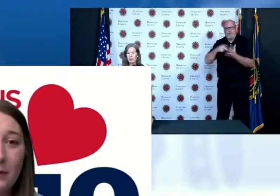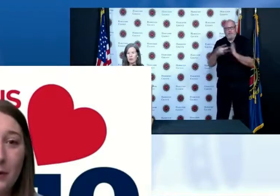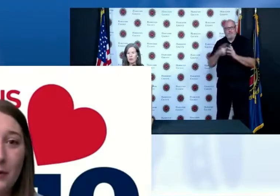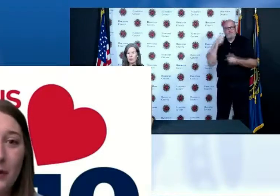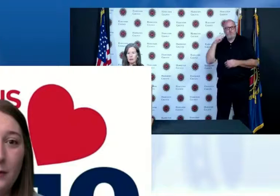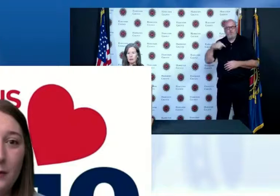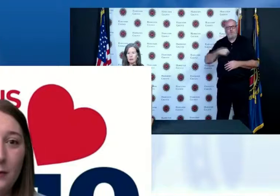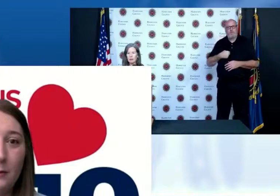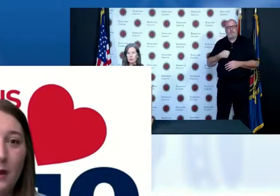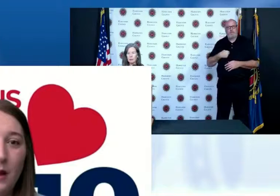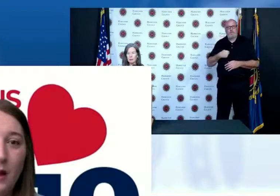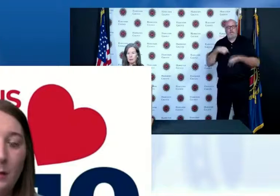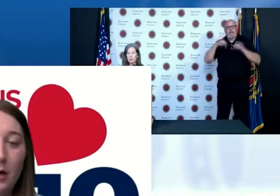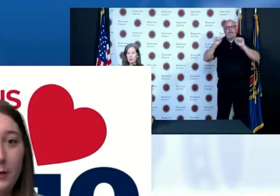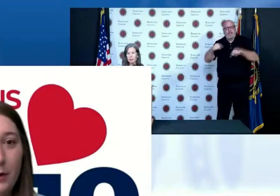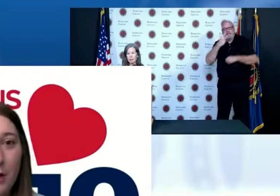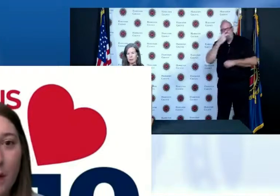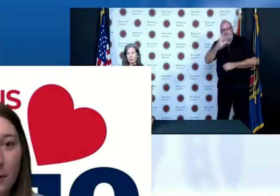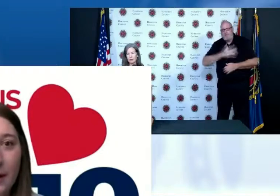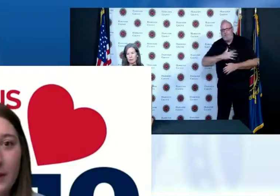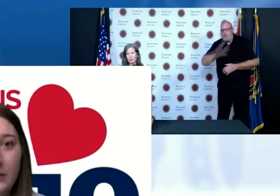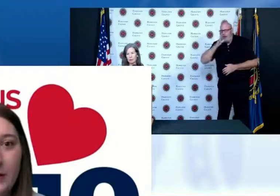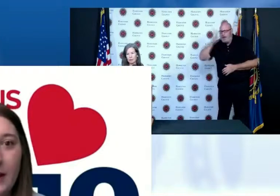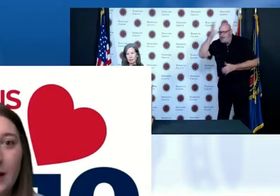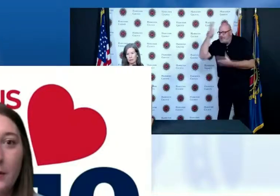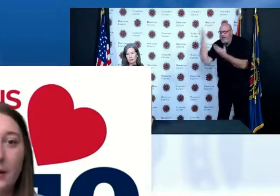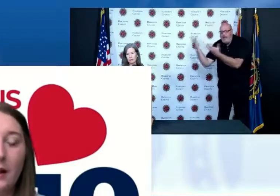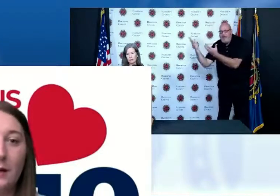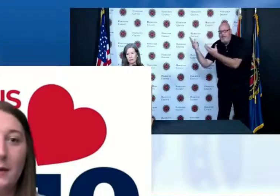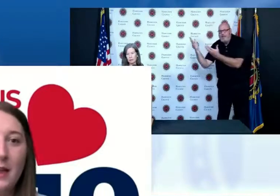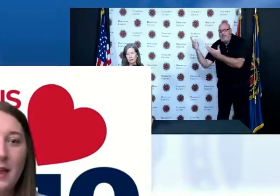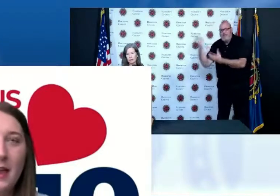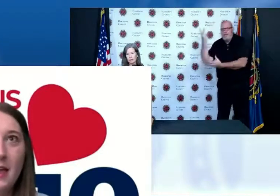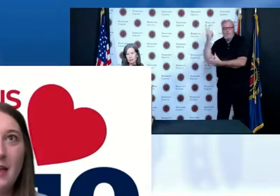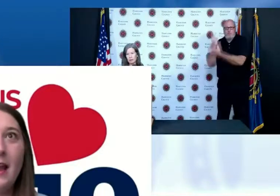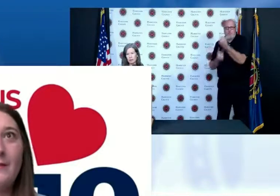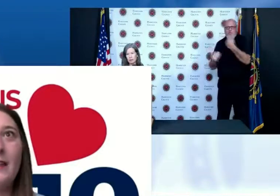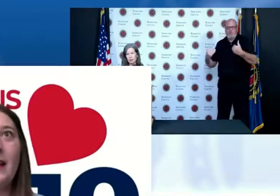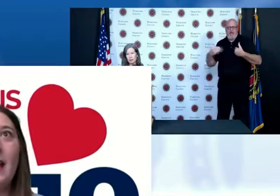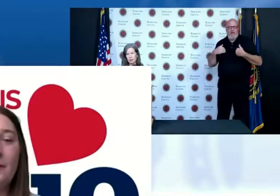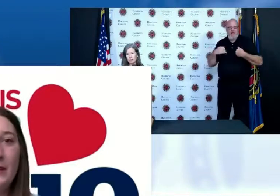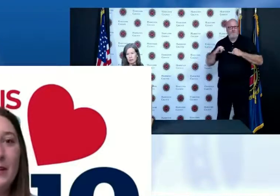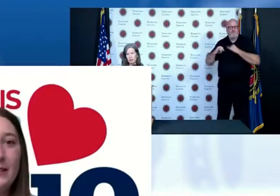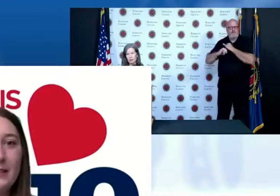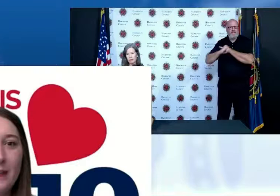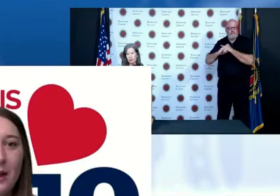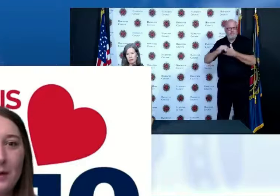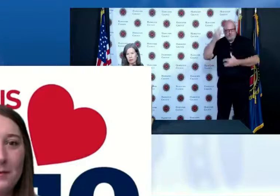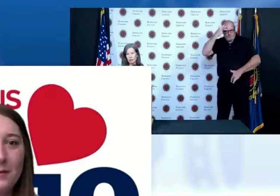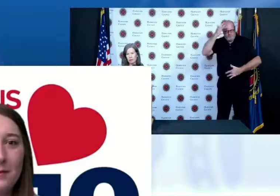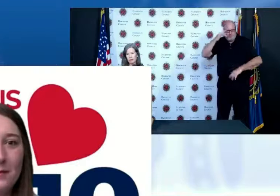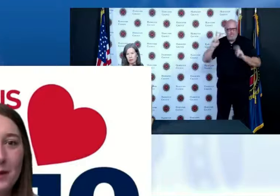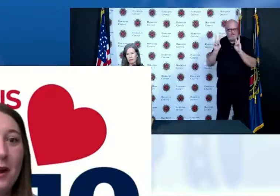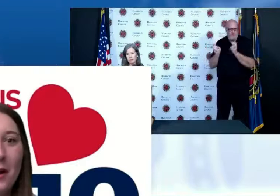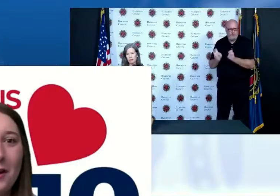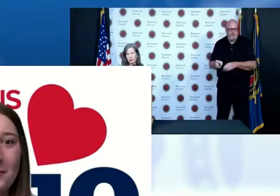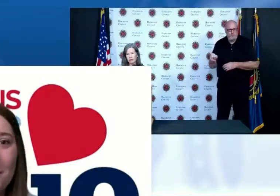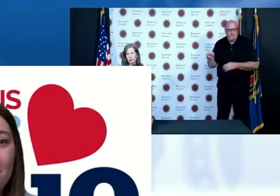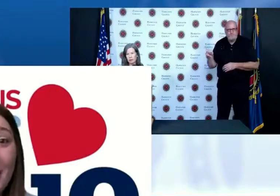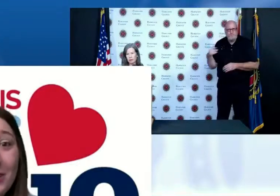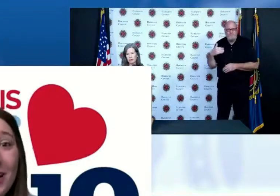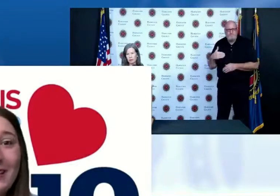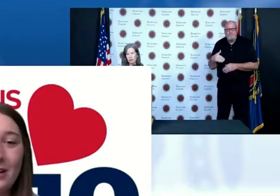both of whom are immunocompromised right now and having that heaviness you know off my chest